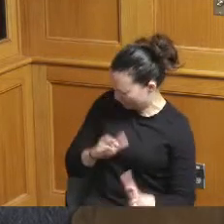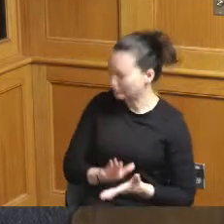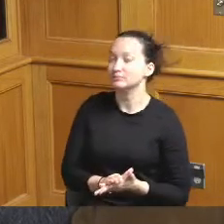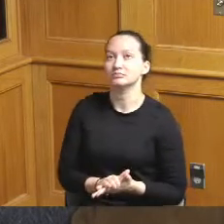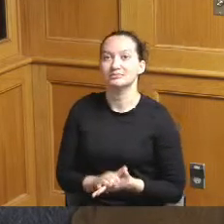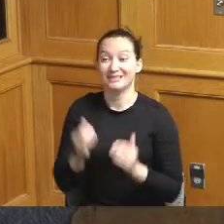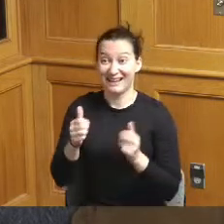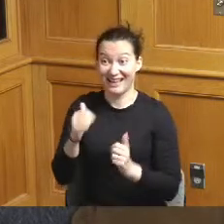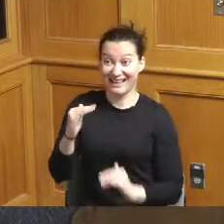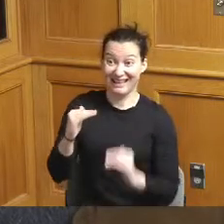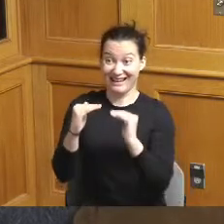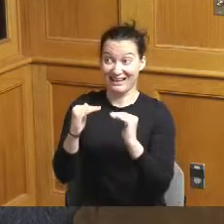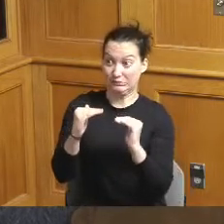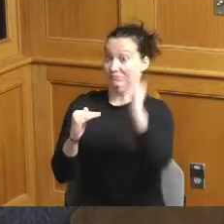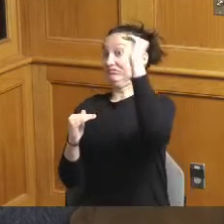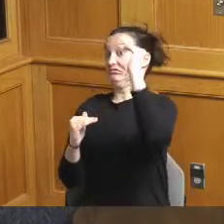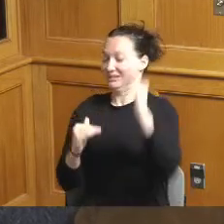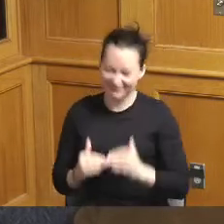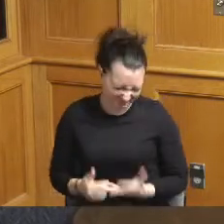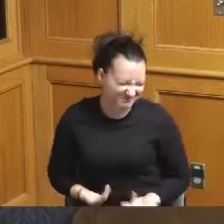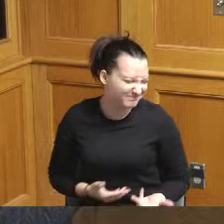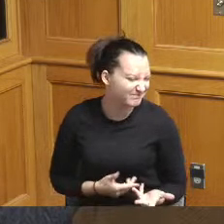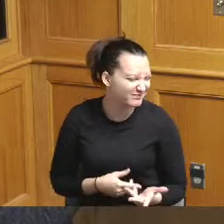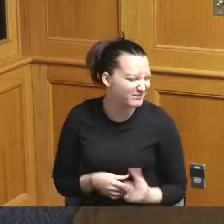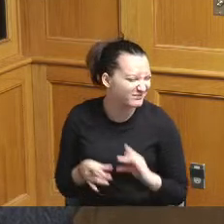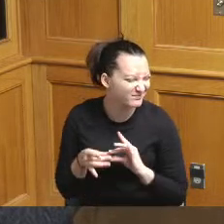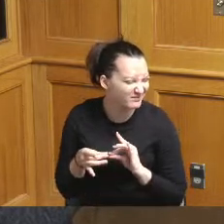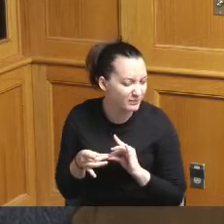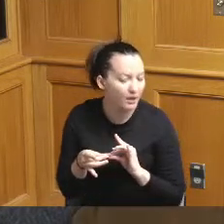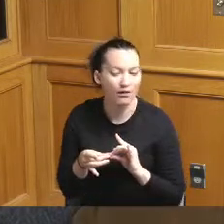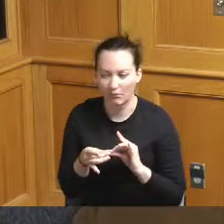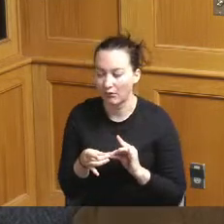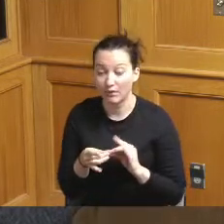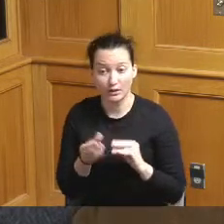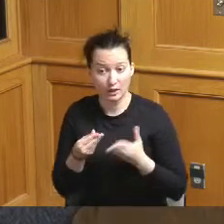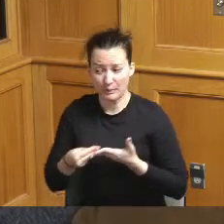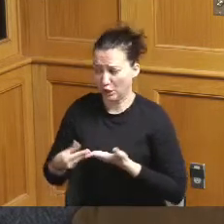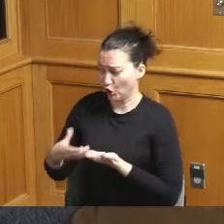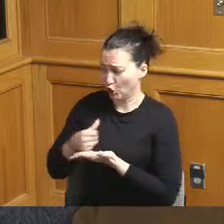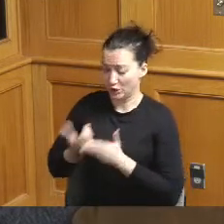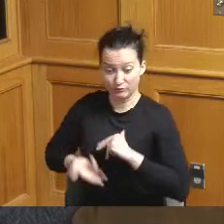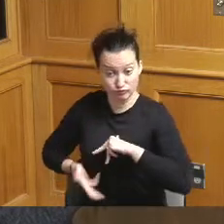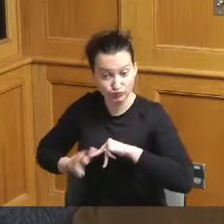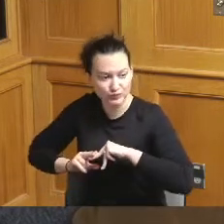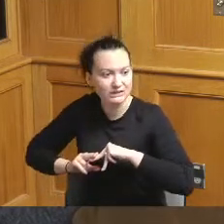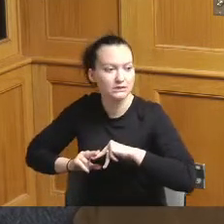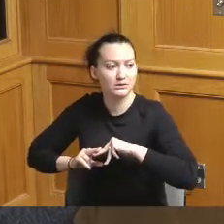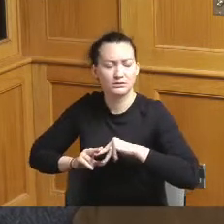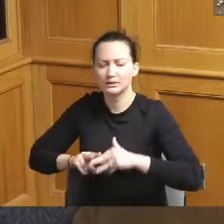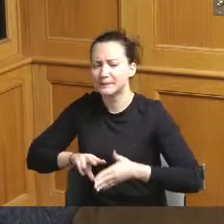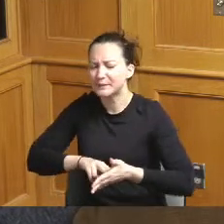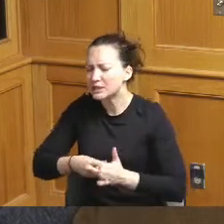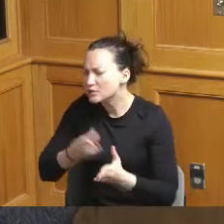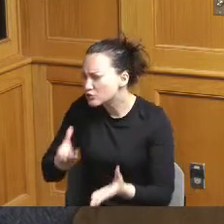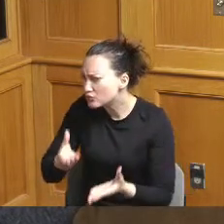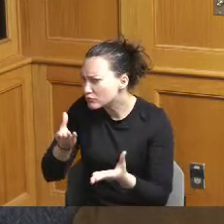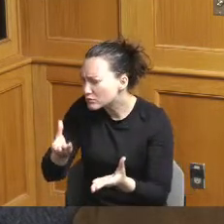but to that point when you talk about the increase in wages so are you suggesting that you are at